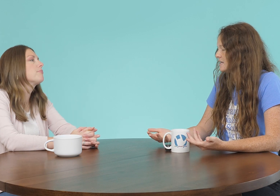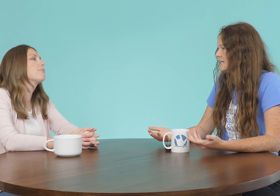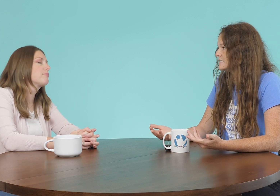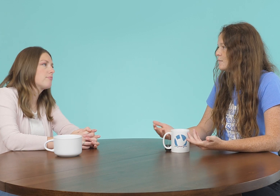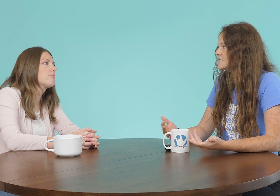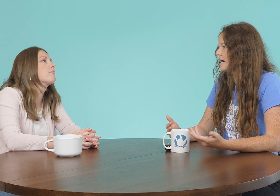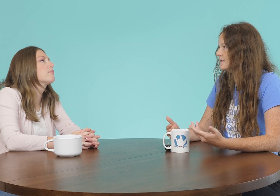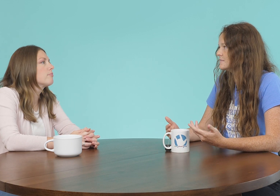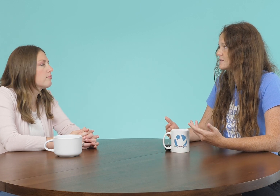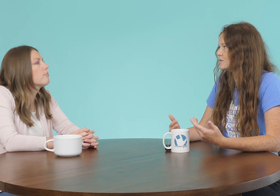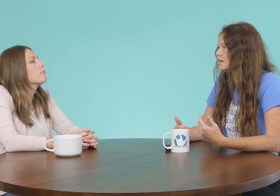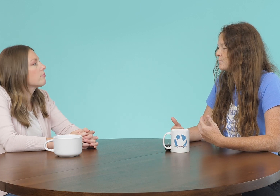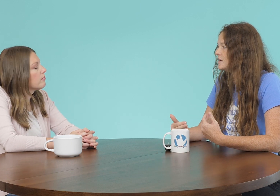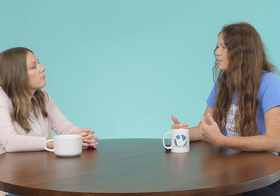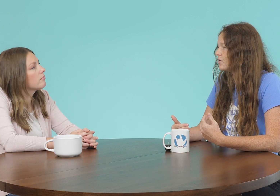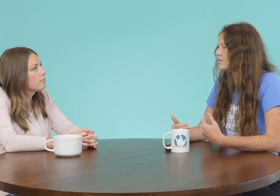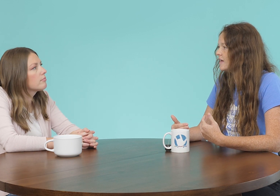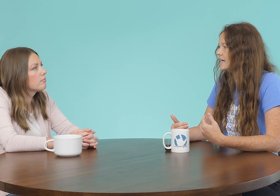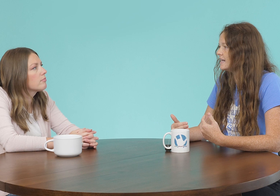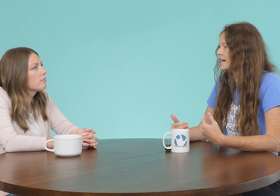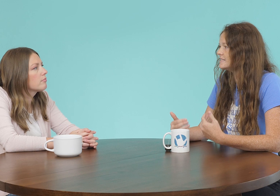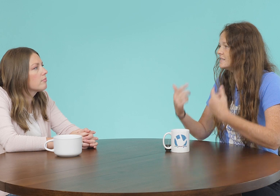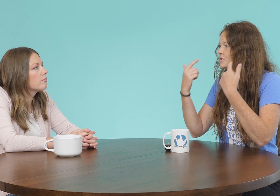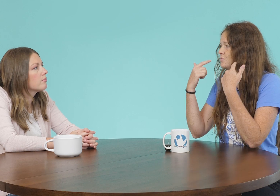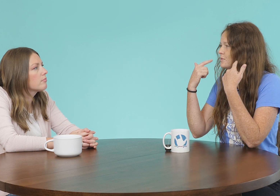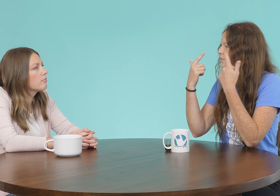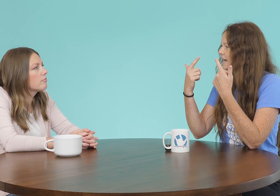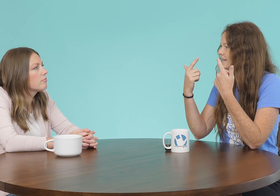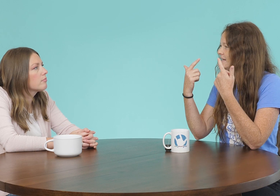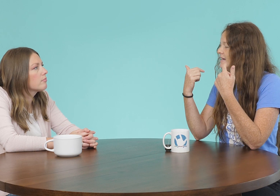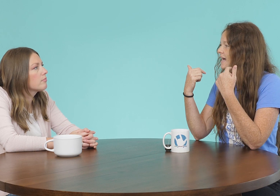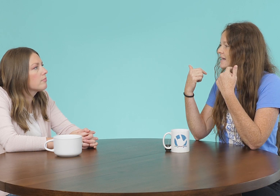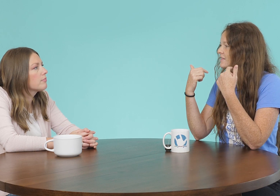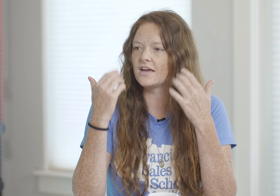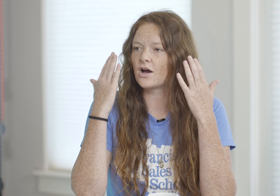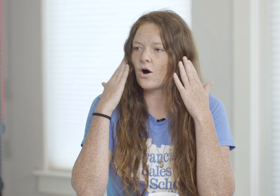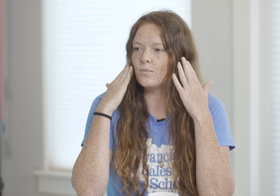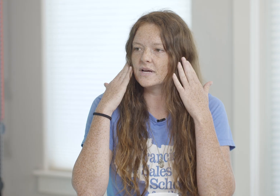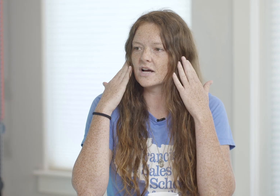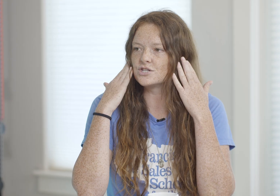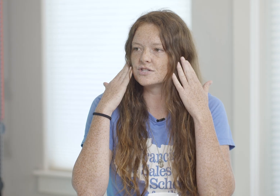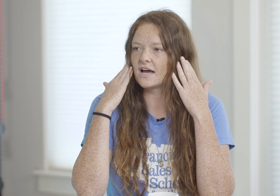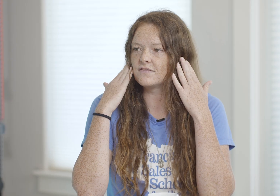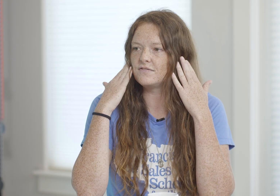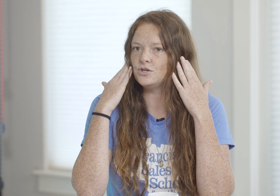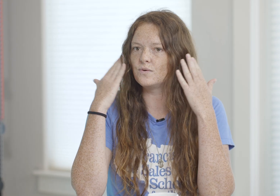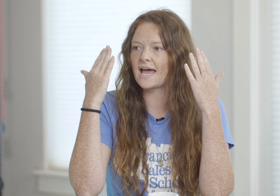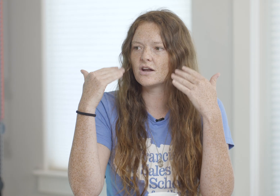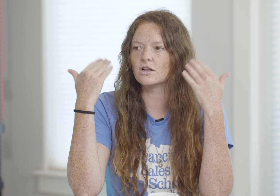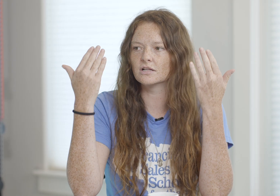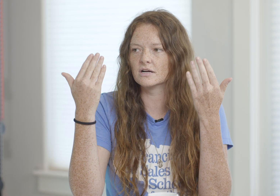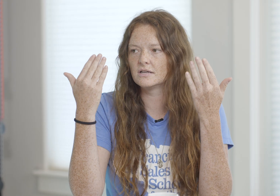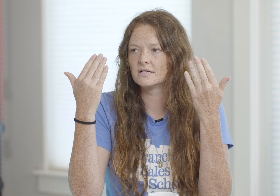and sometimes with some people they connect it to the brain and think, Oh, because you're deaf, you cannot learn,